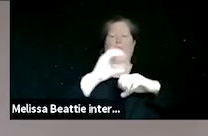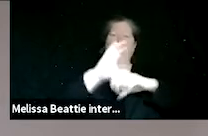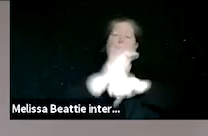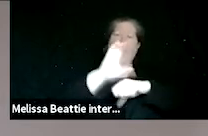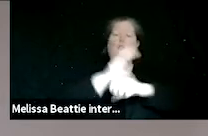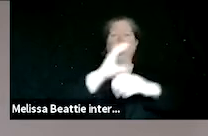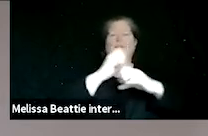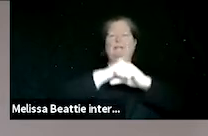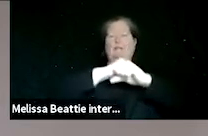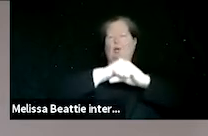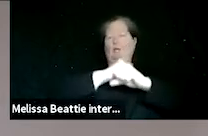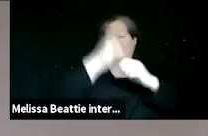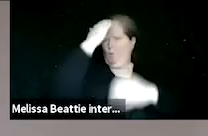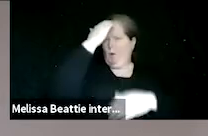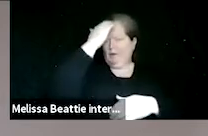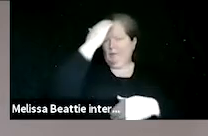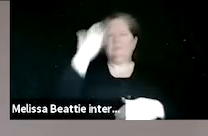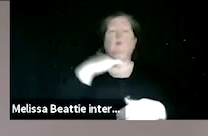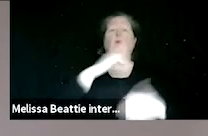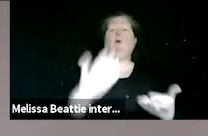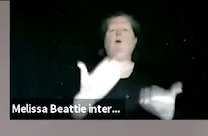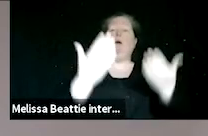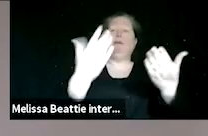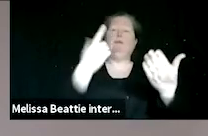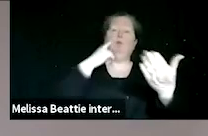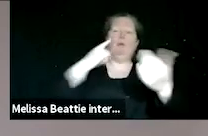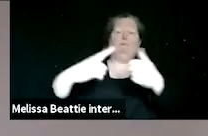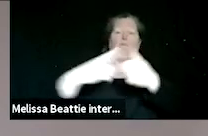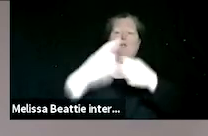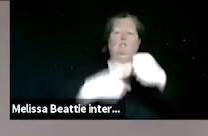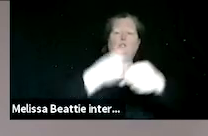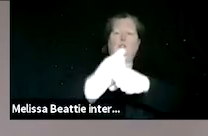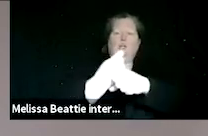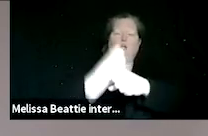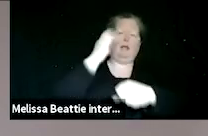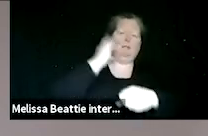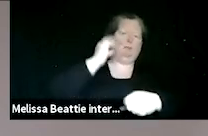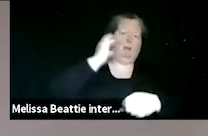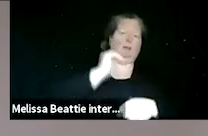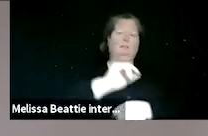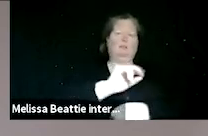well we offered it to the first year experience. Alrighty 365 cohorts and for